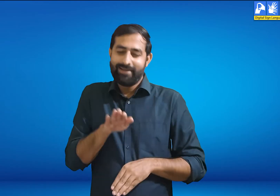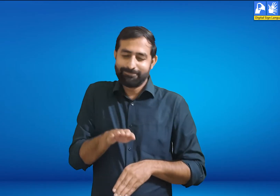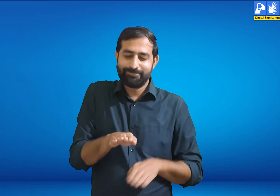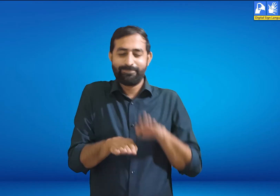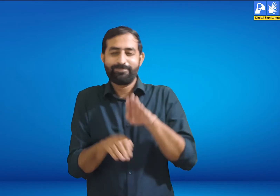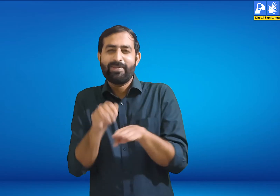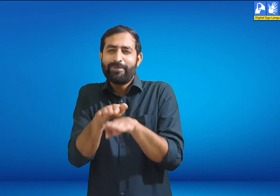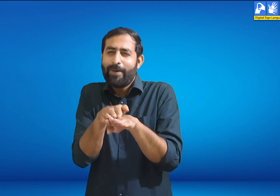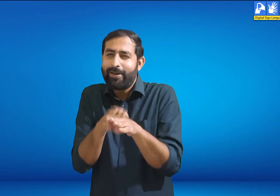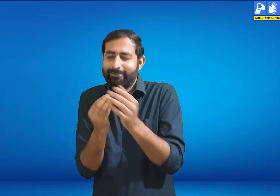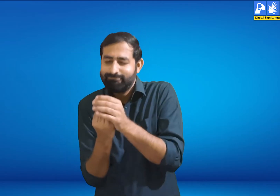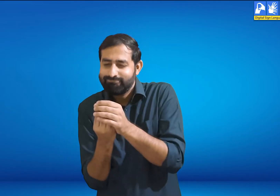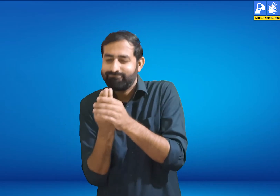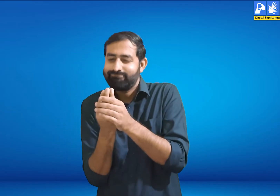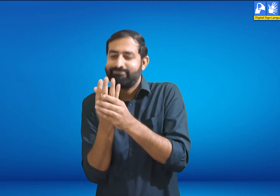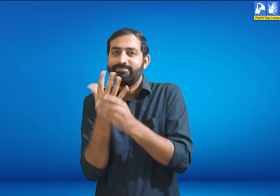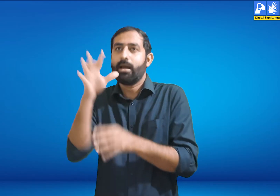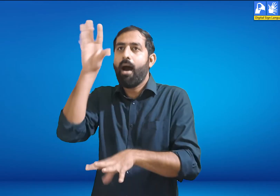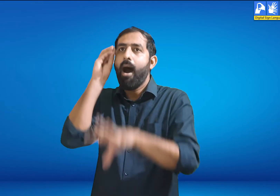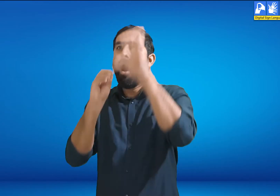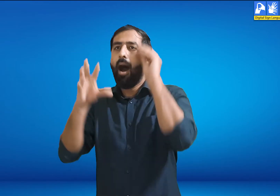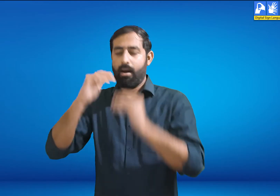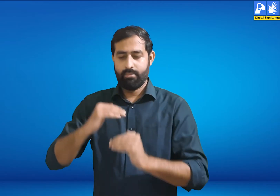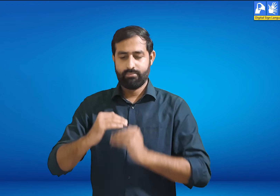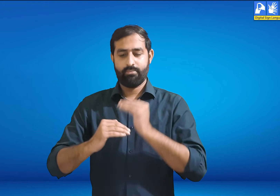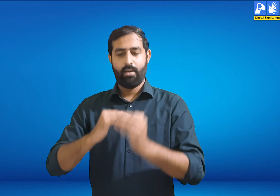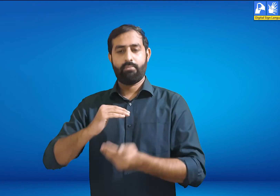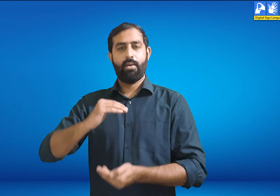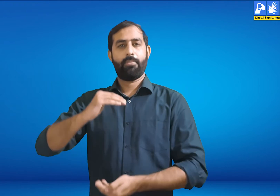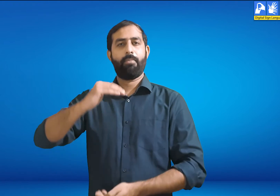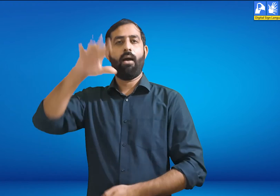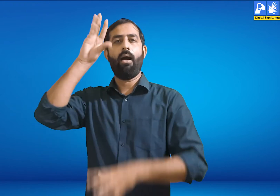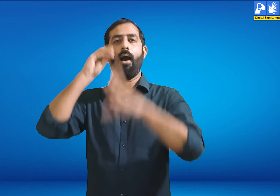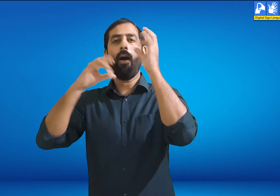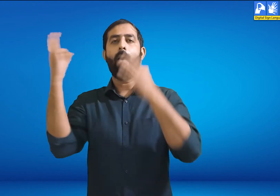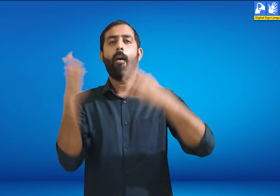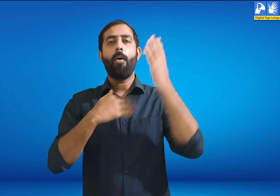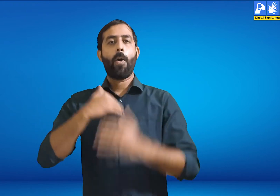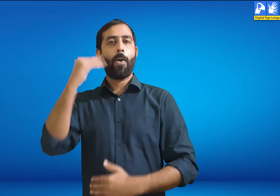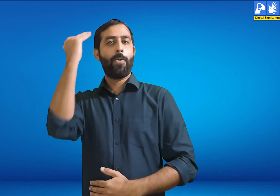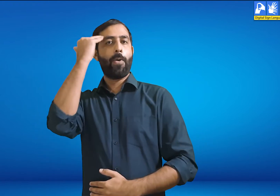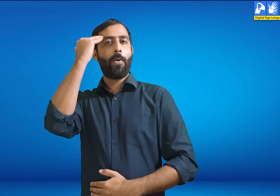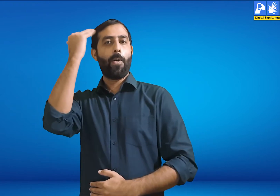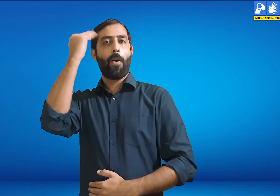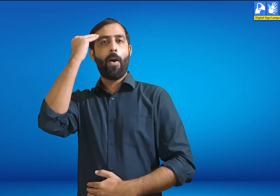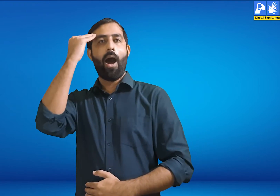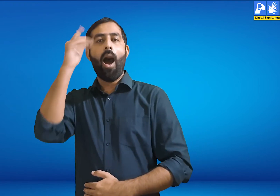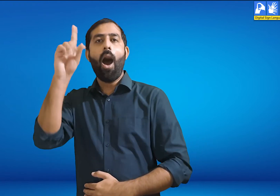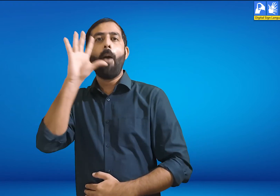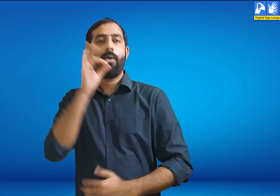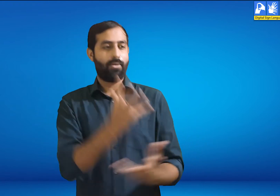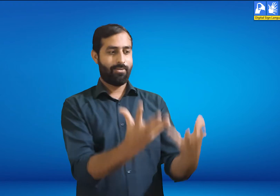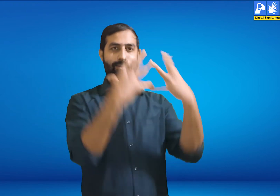This process is gradual and takes certain time.